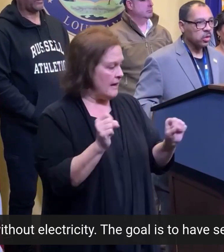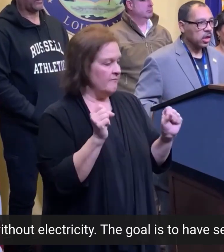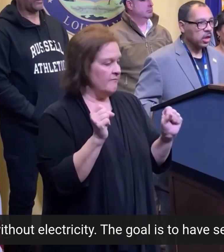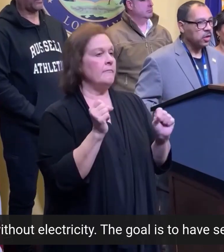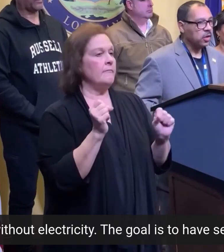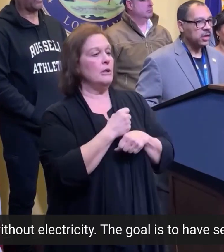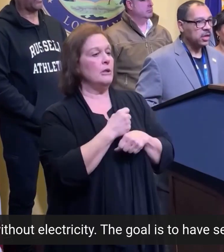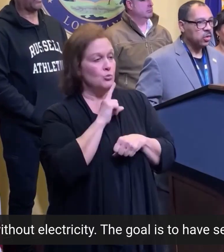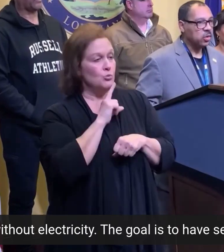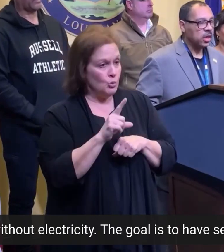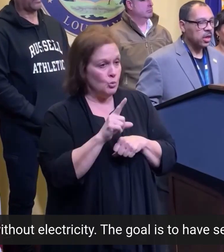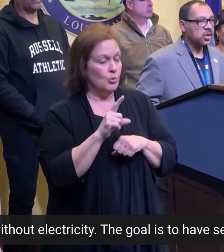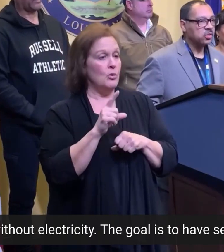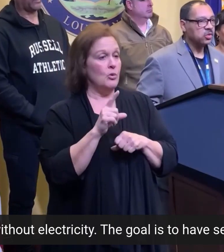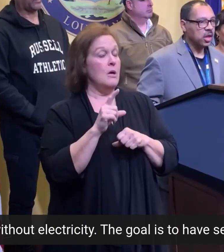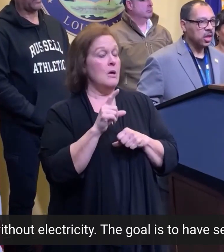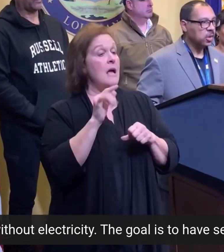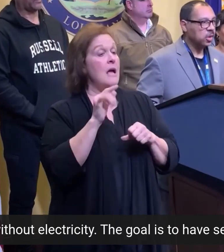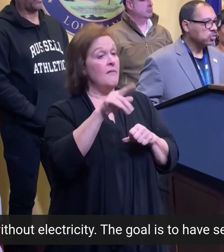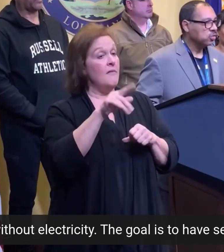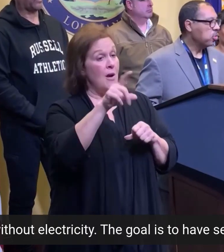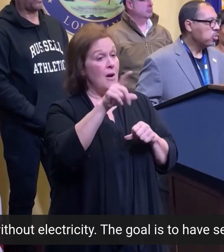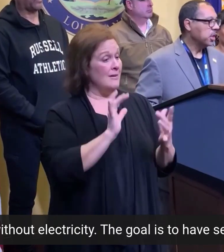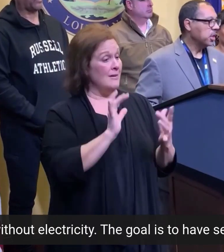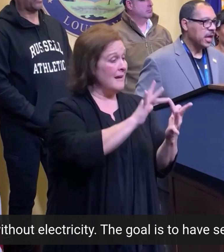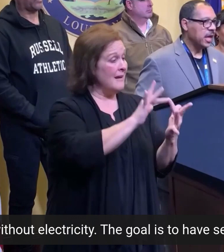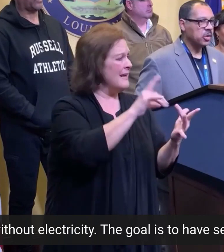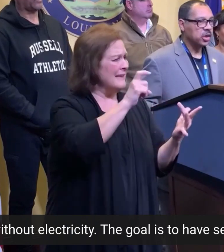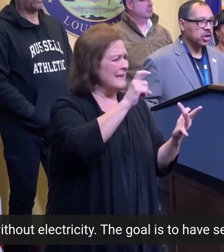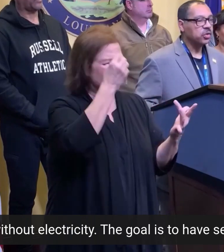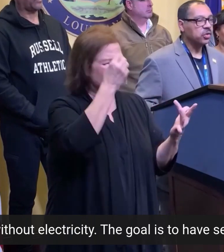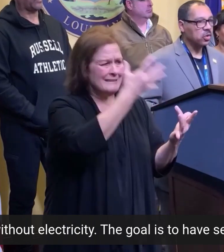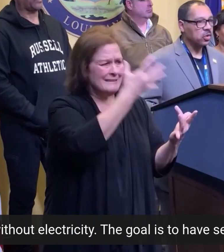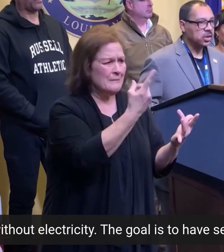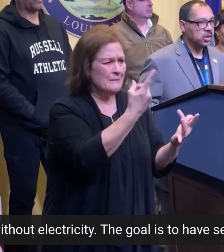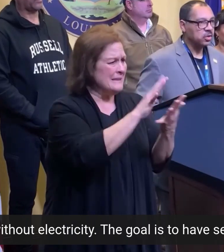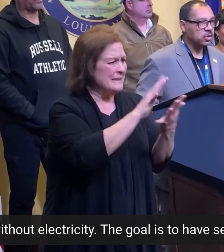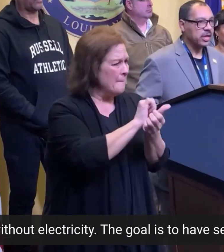if you need to uh get in touch with them to report any damage or any street closures that you may see